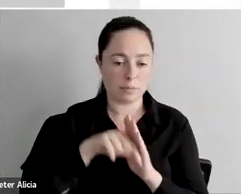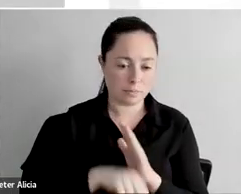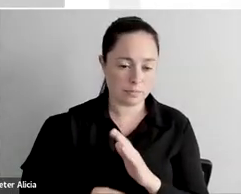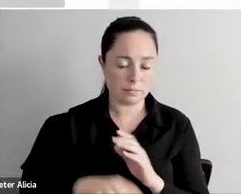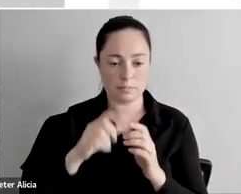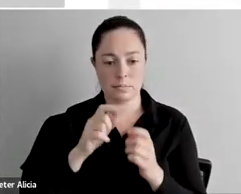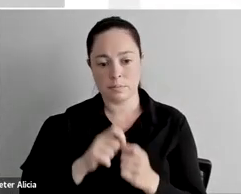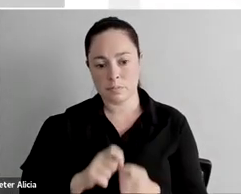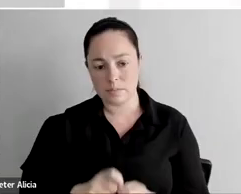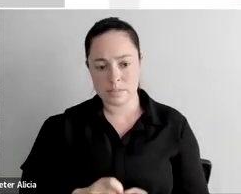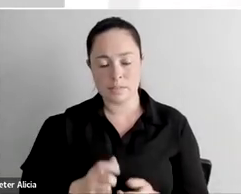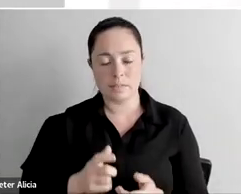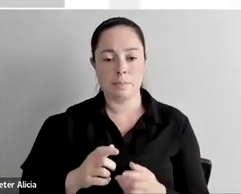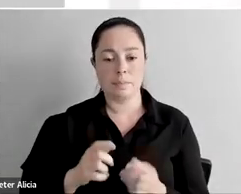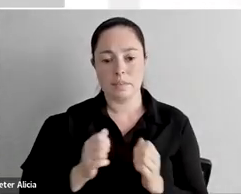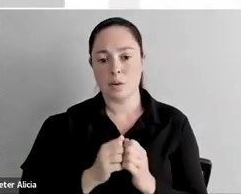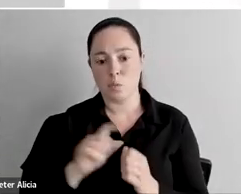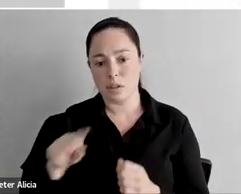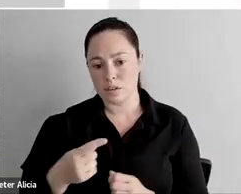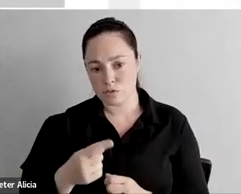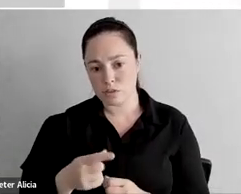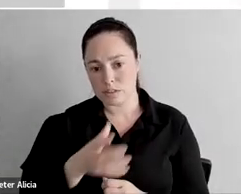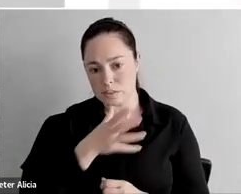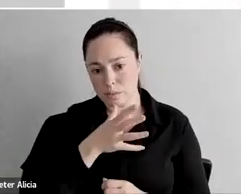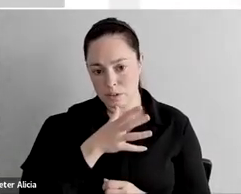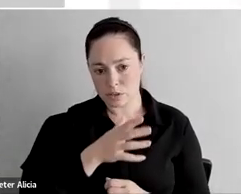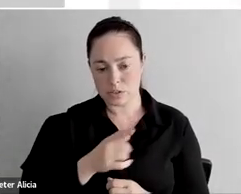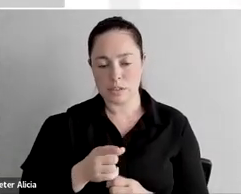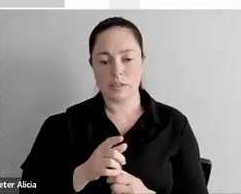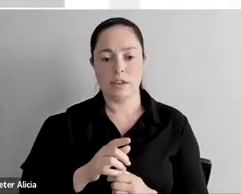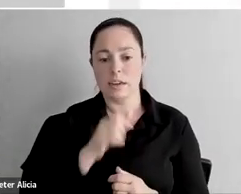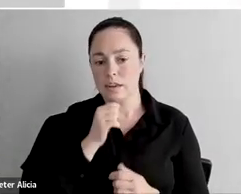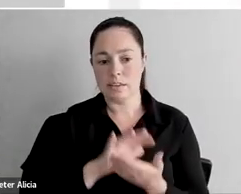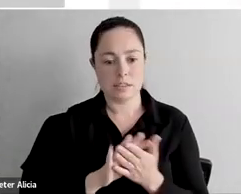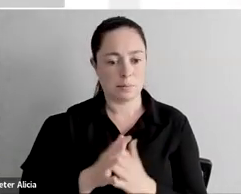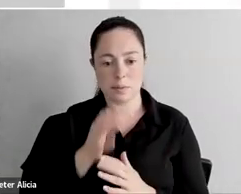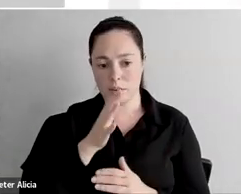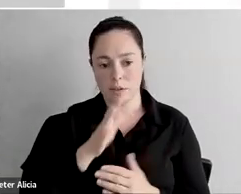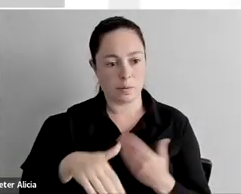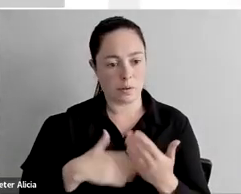sex, the denominator changes from all parents to all